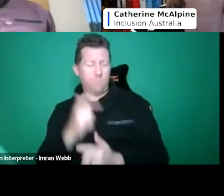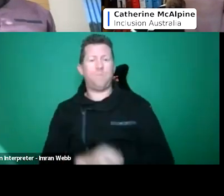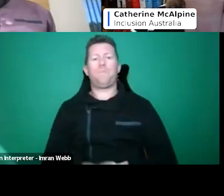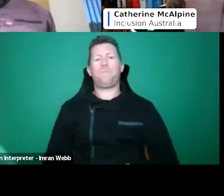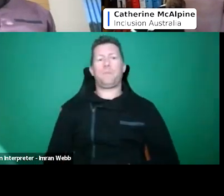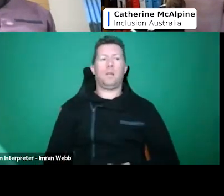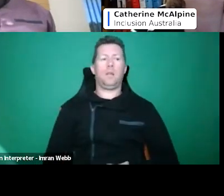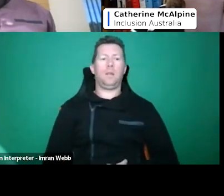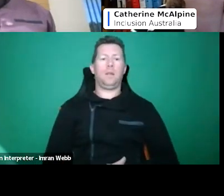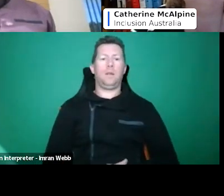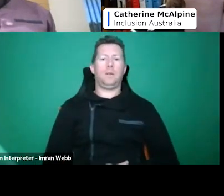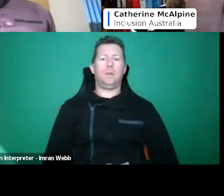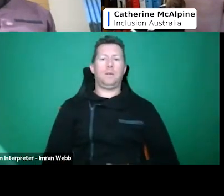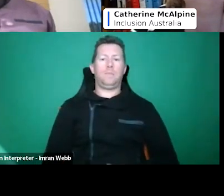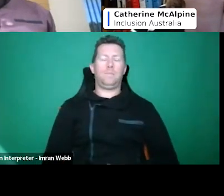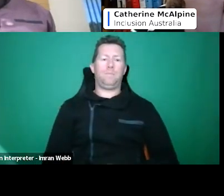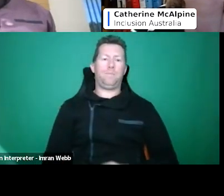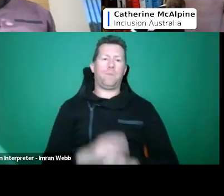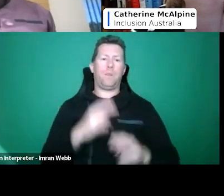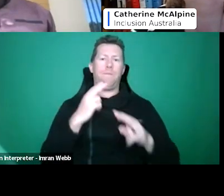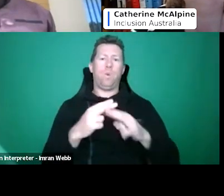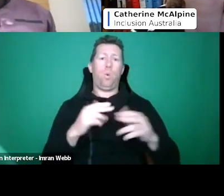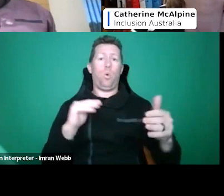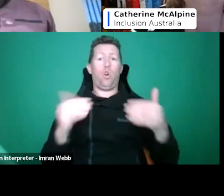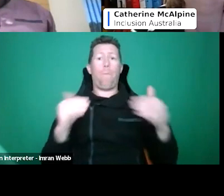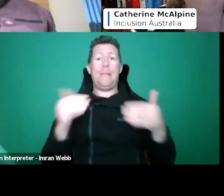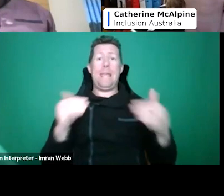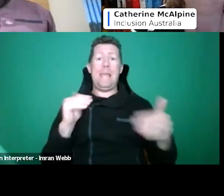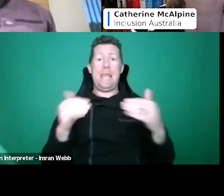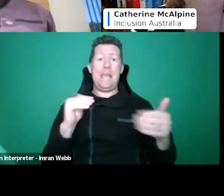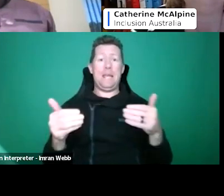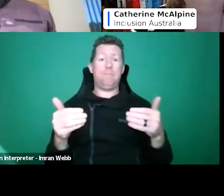In terms of comparison, absolutely.